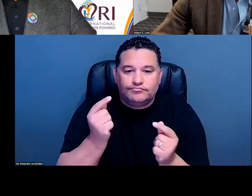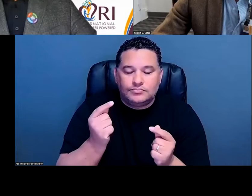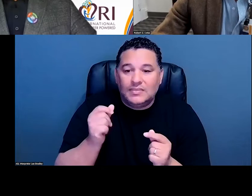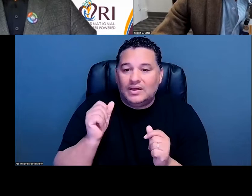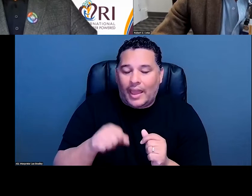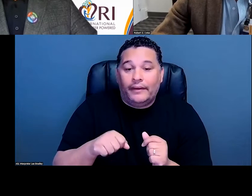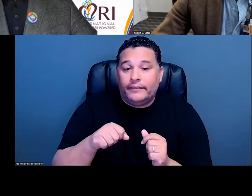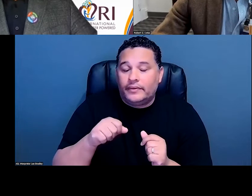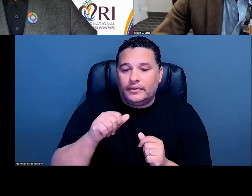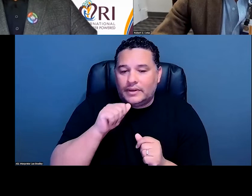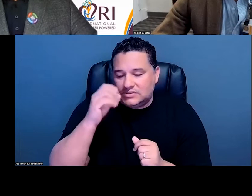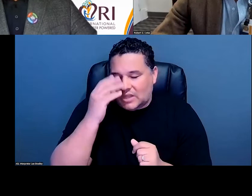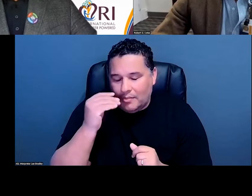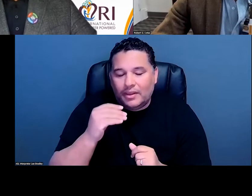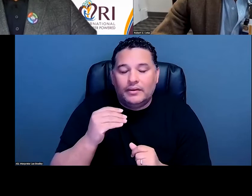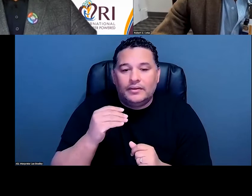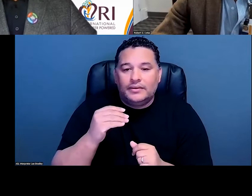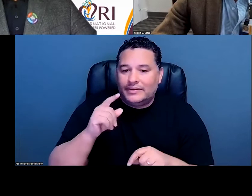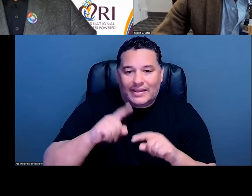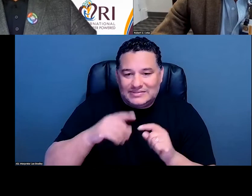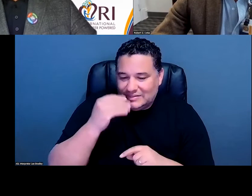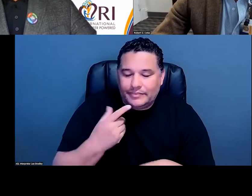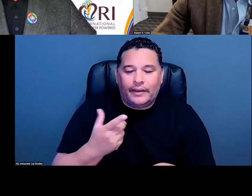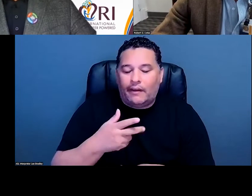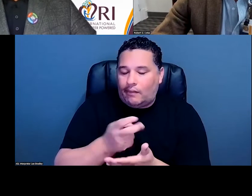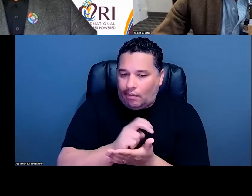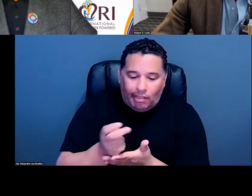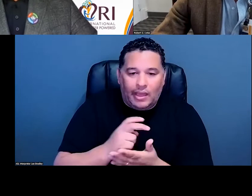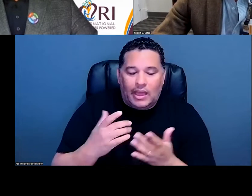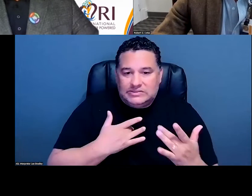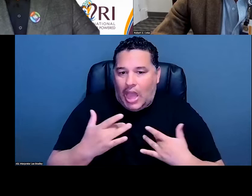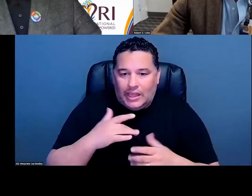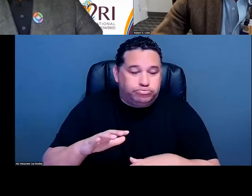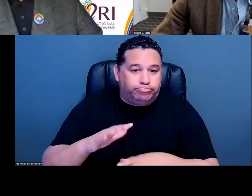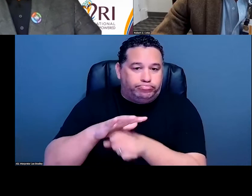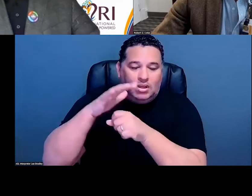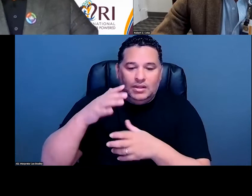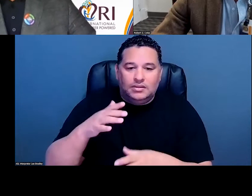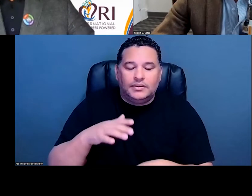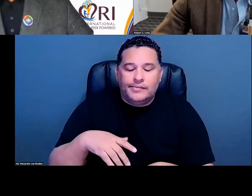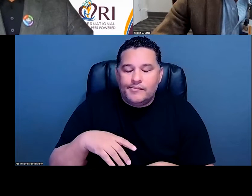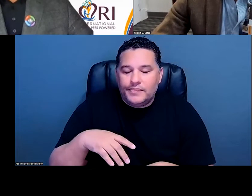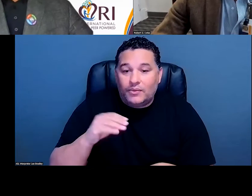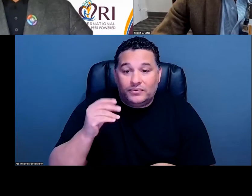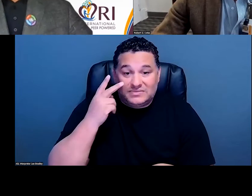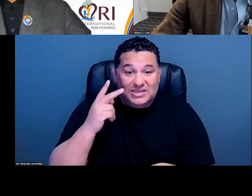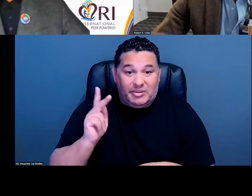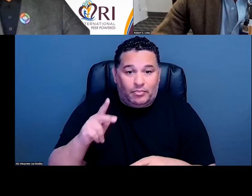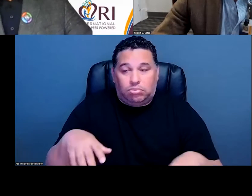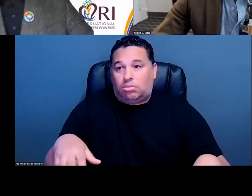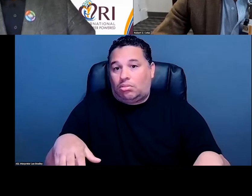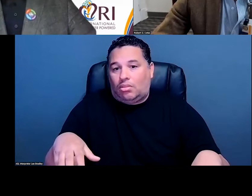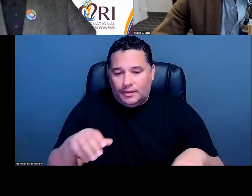WITHDRAW.